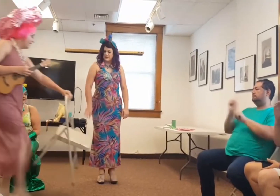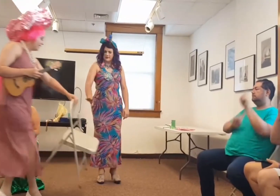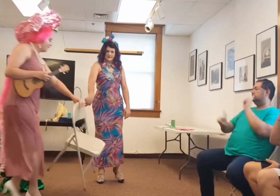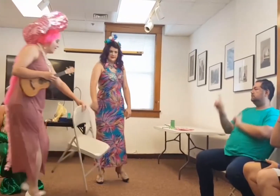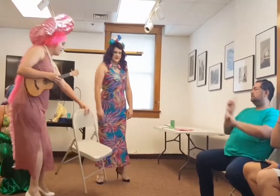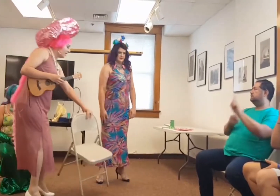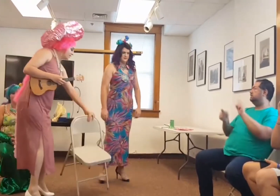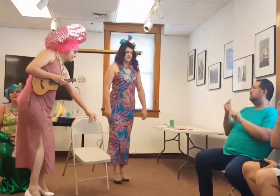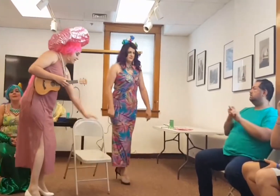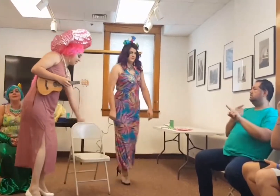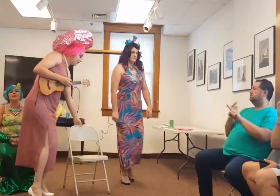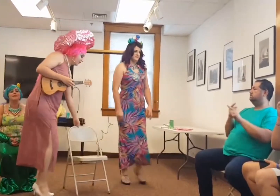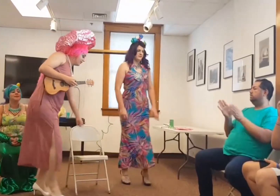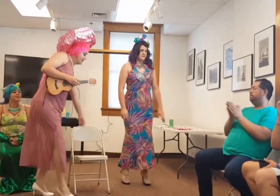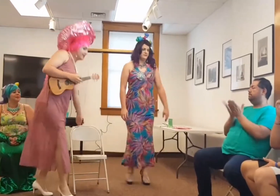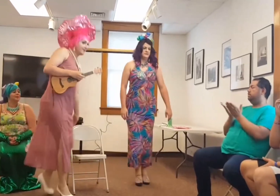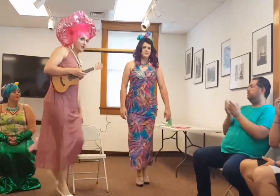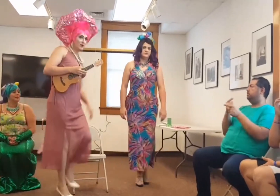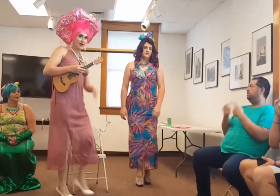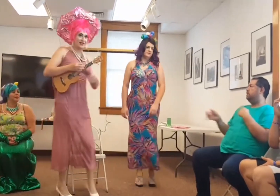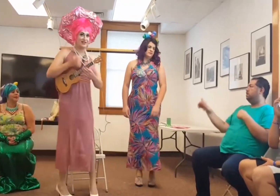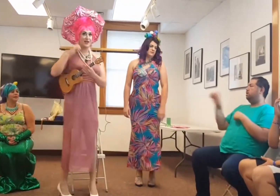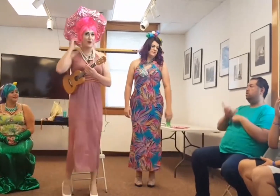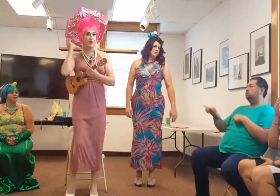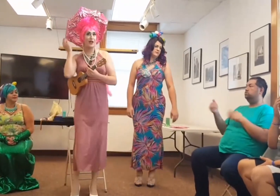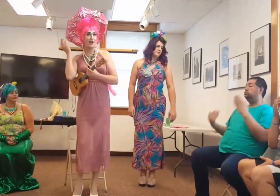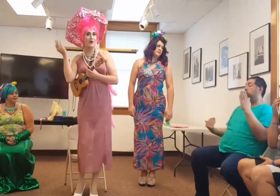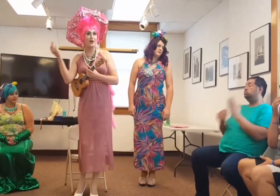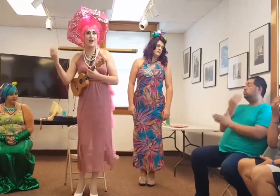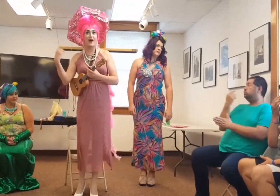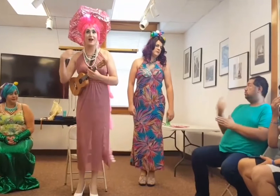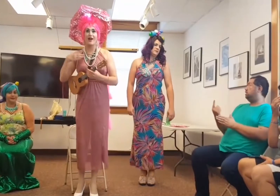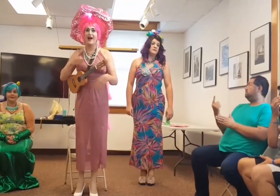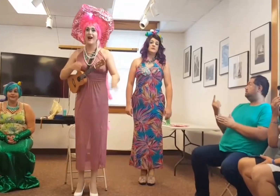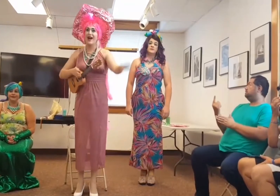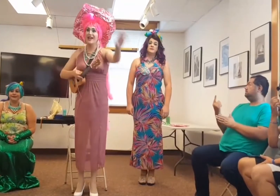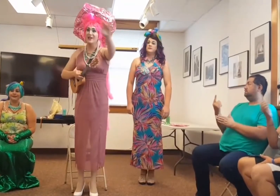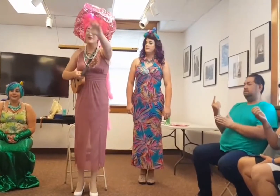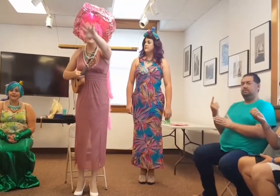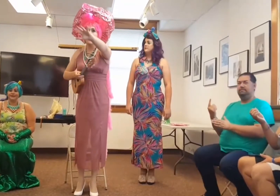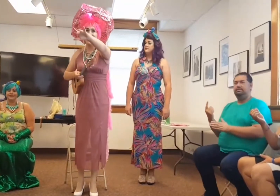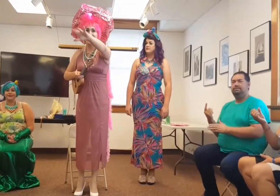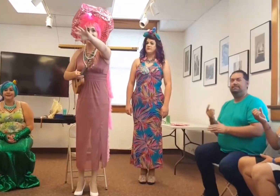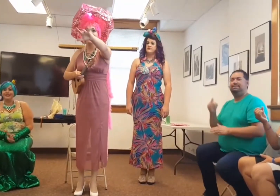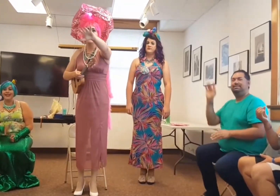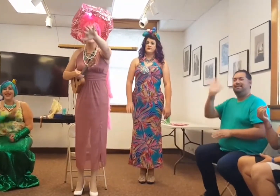But also some new ones. So, we're going to go along. Hi, new friends!